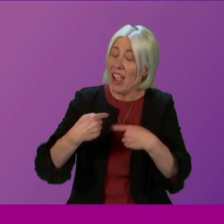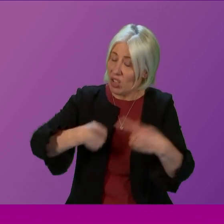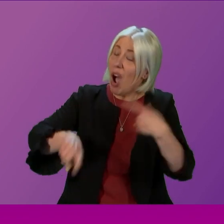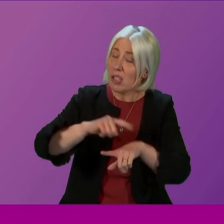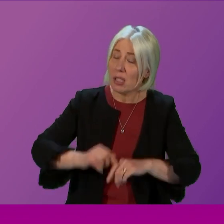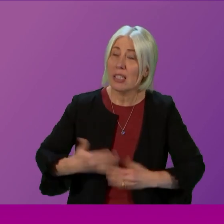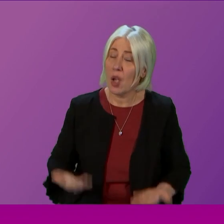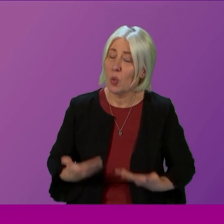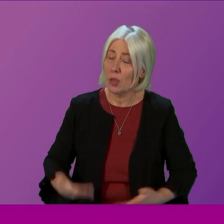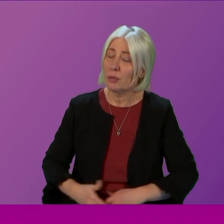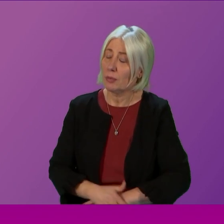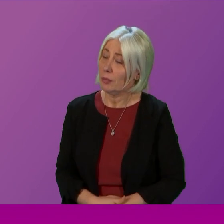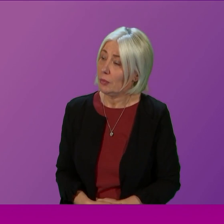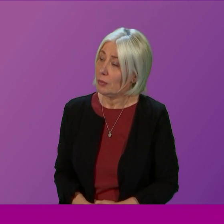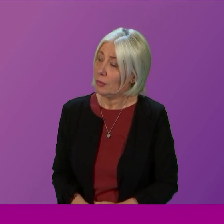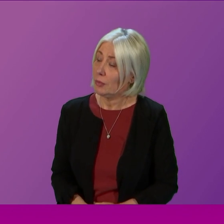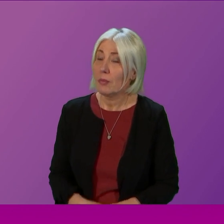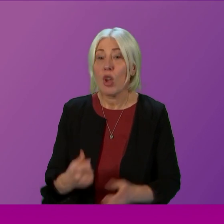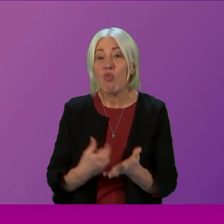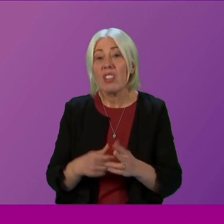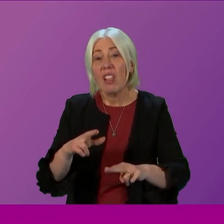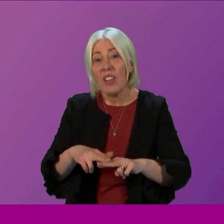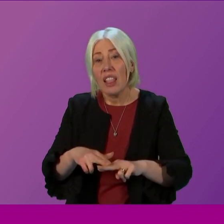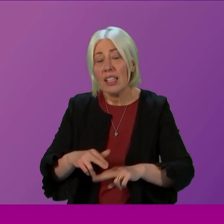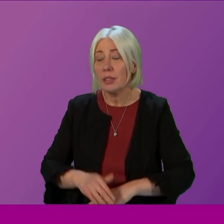Eighteen